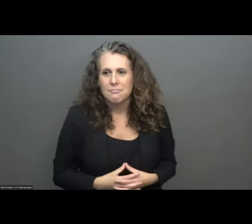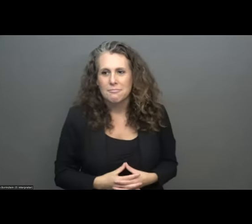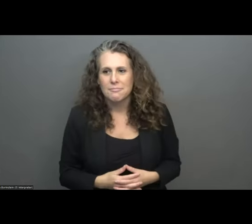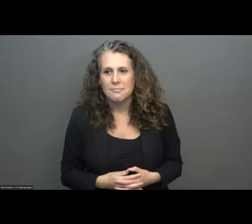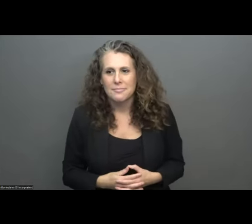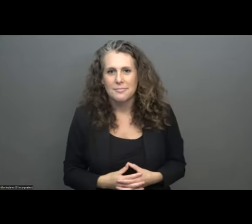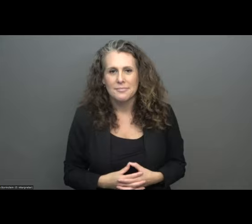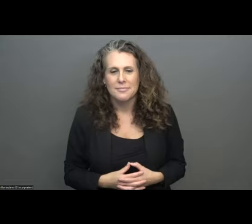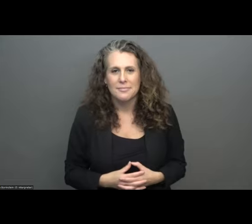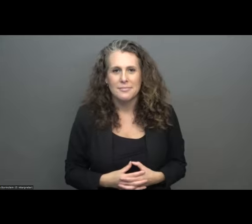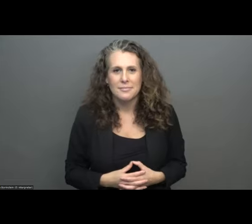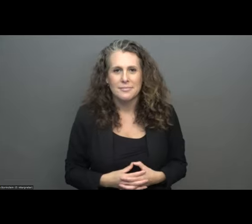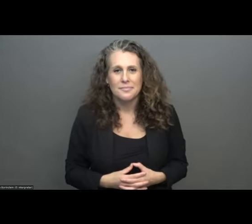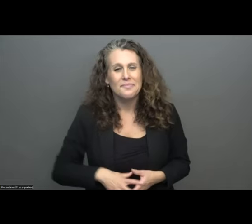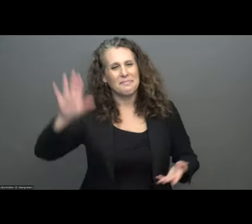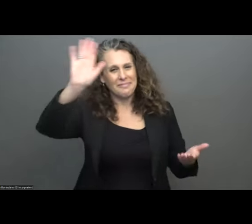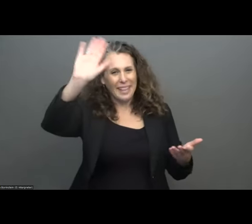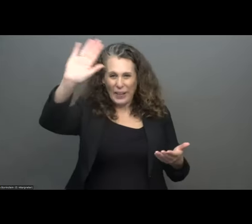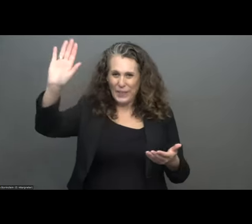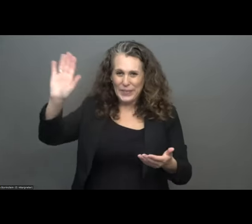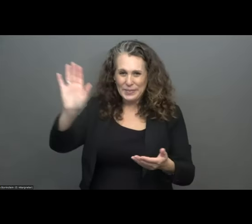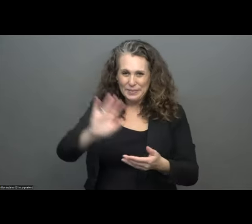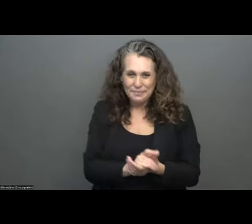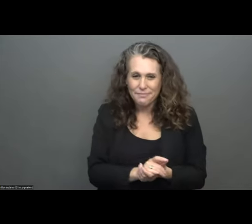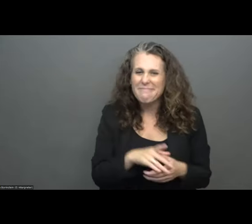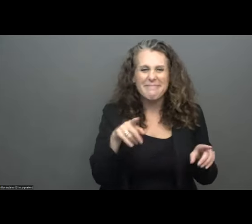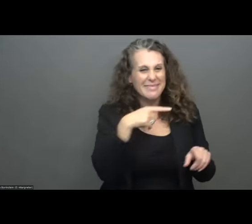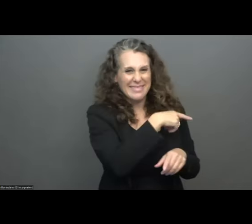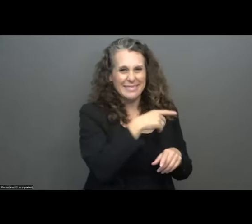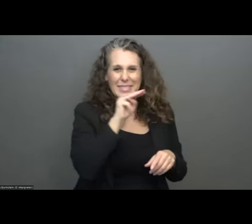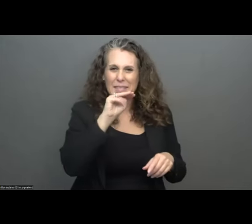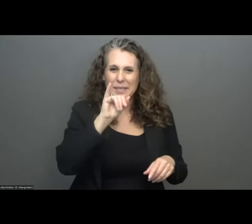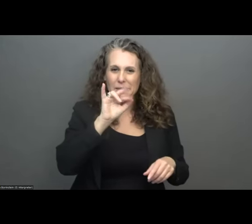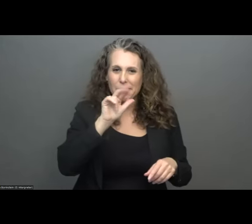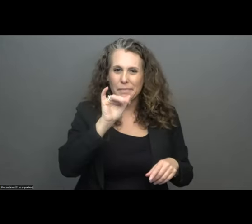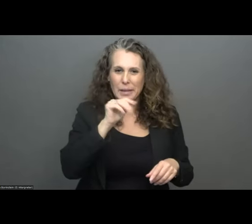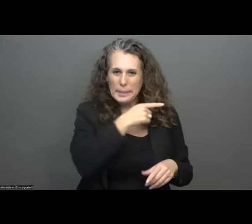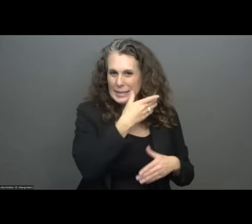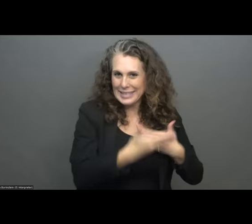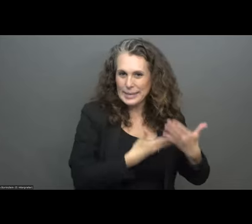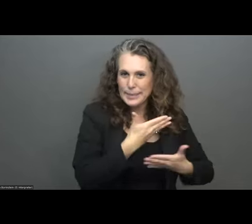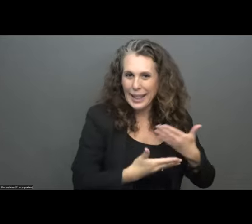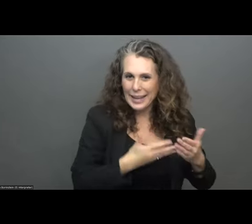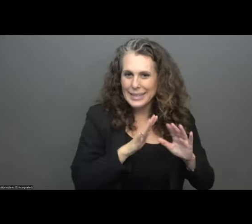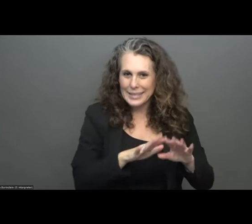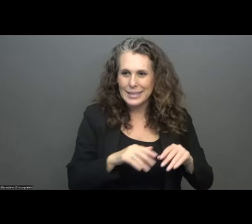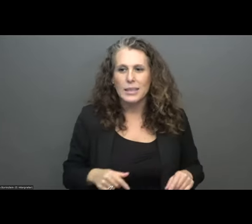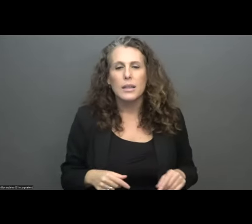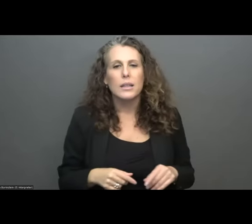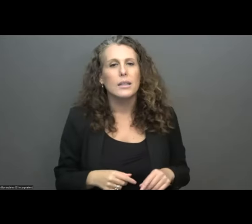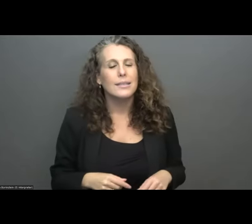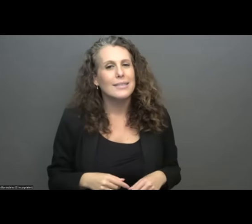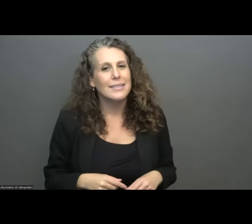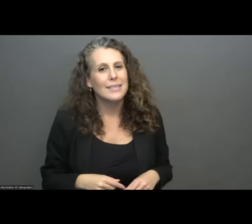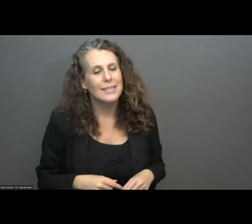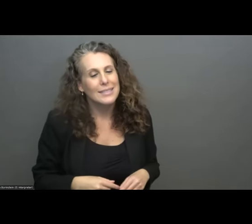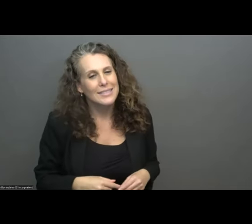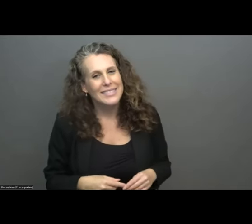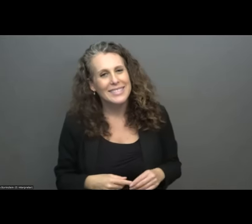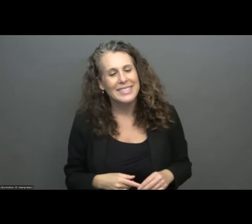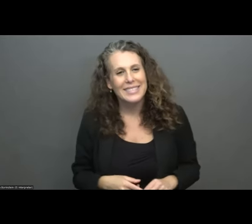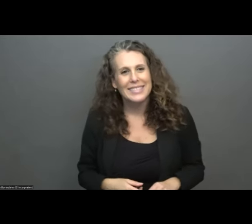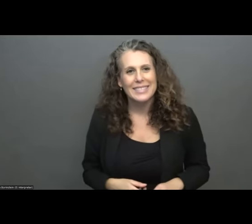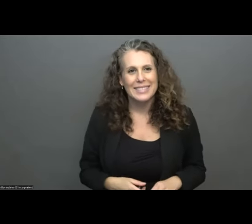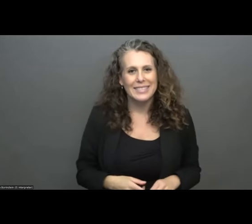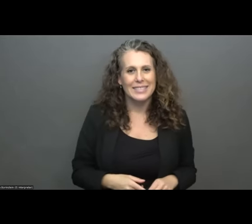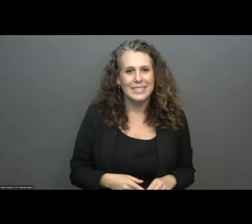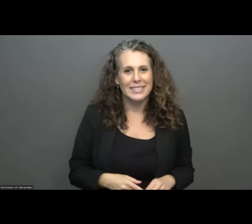elected to committed Asians of the movie Tony, and along this please don't default my work